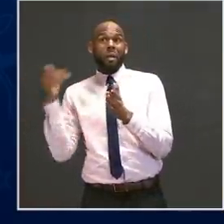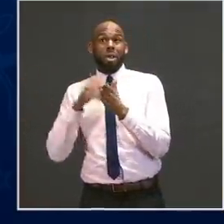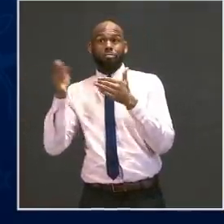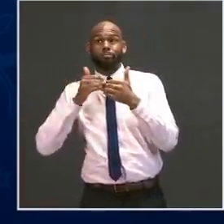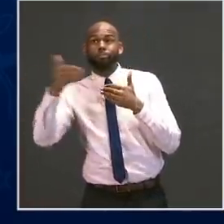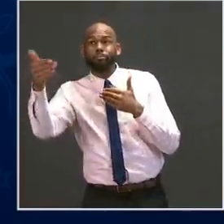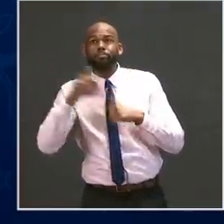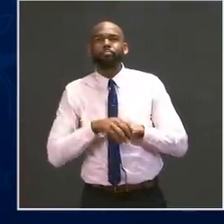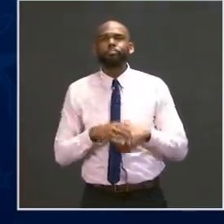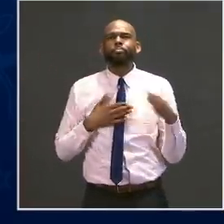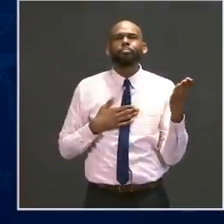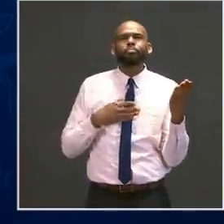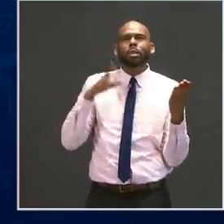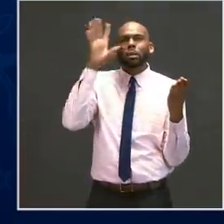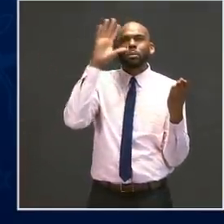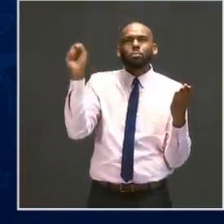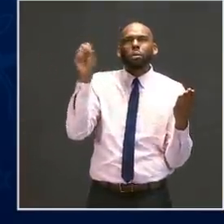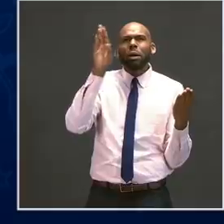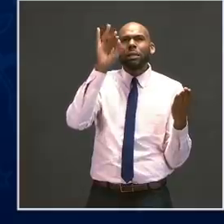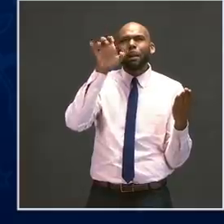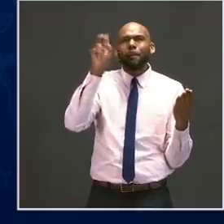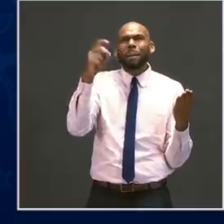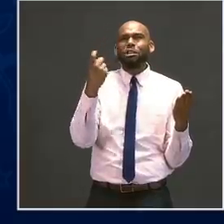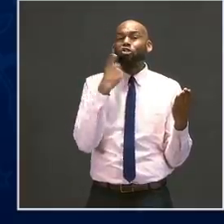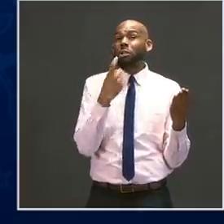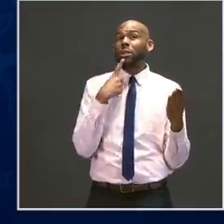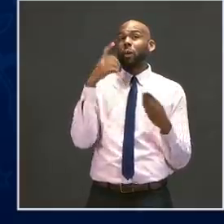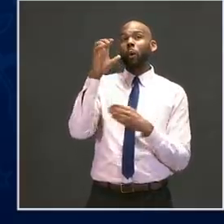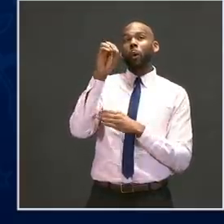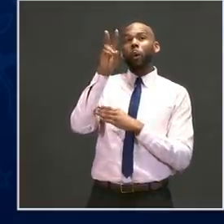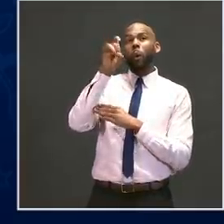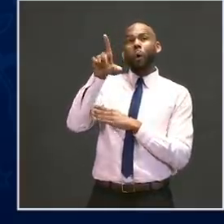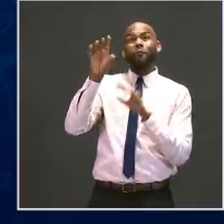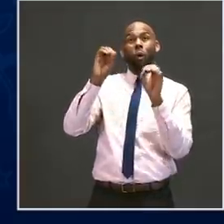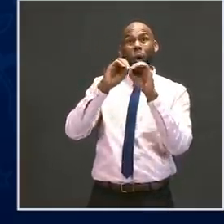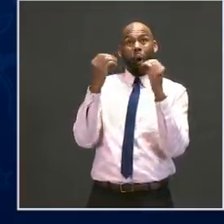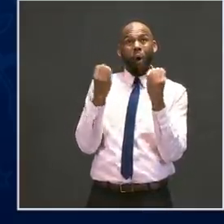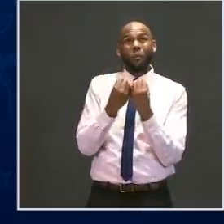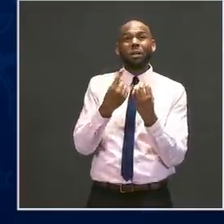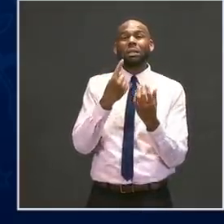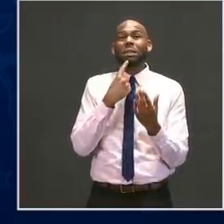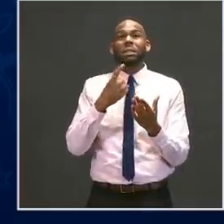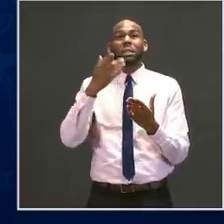President Biden just said in the Oval Office that he thinks some minds may have been changed